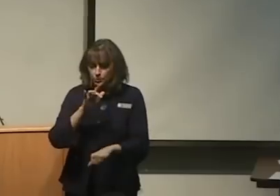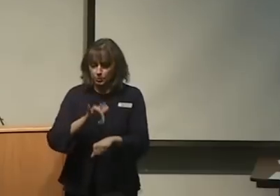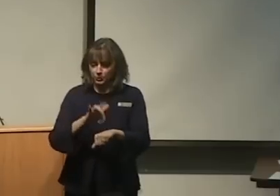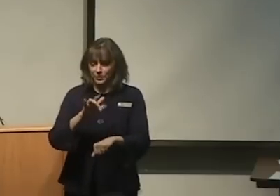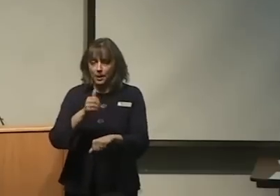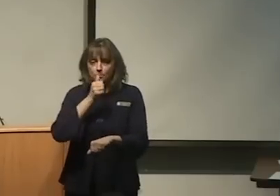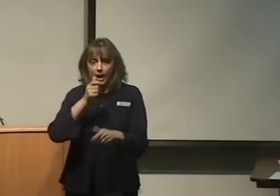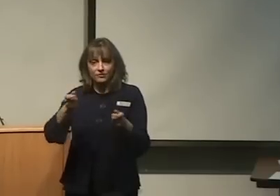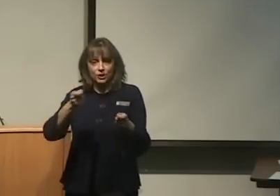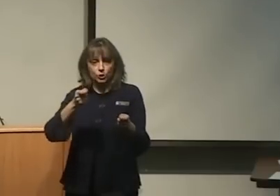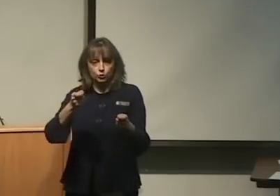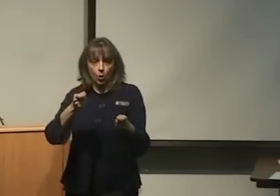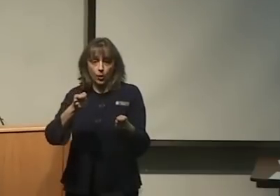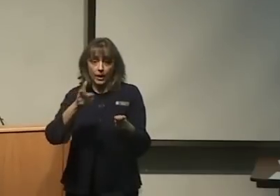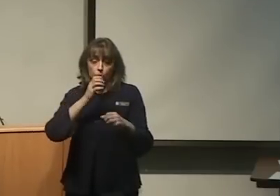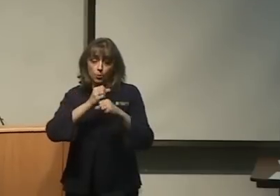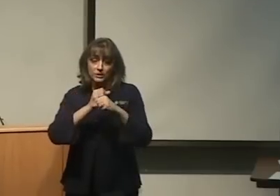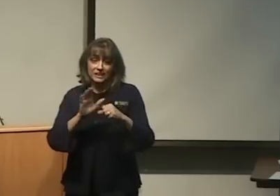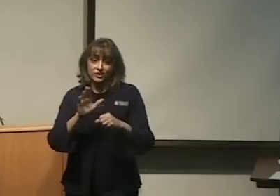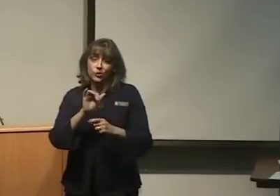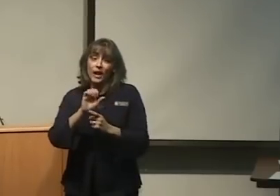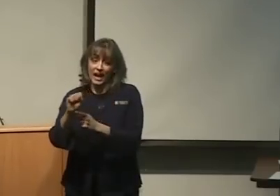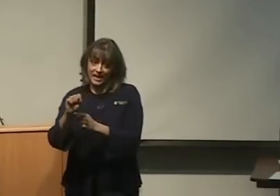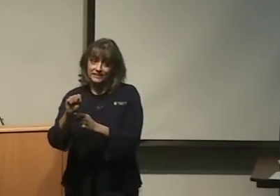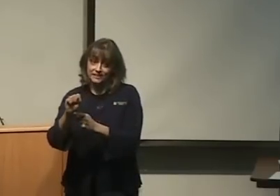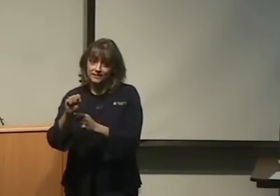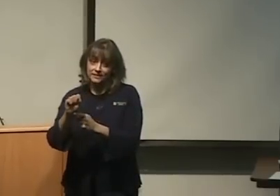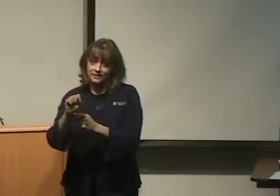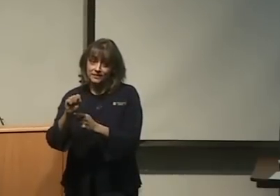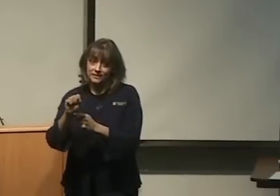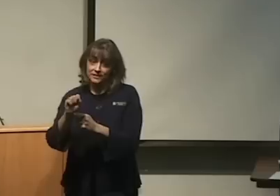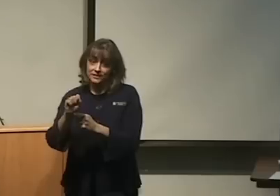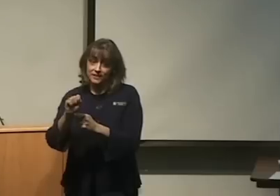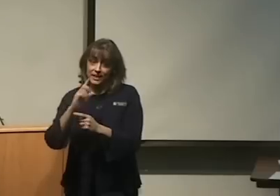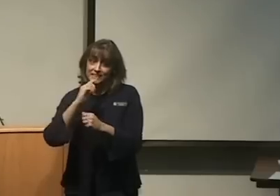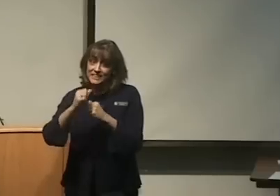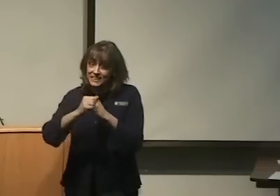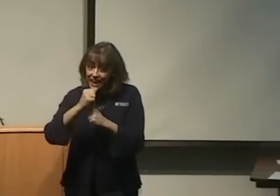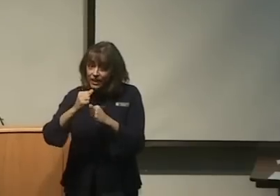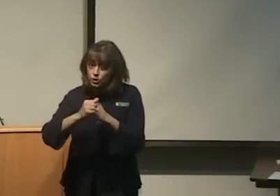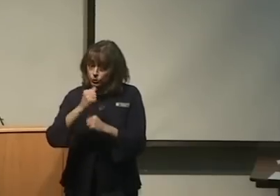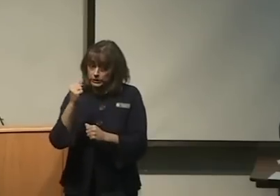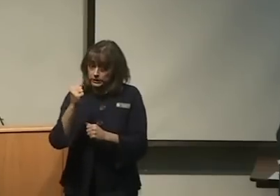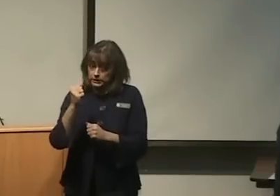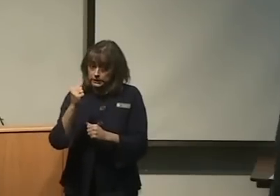because it is dangerous, and you need to not be on Facebook if you don't know how to use the privacy controls, okay?